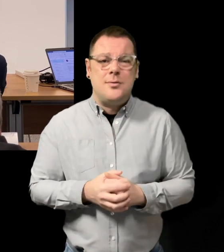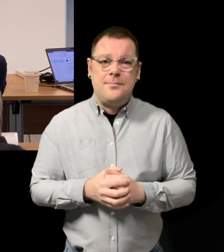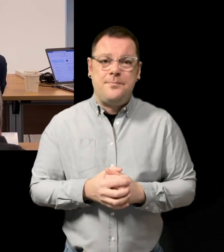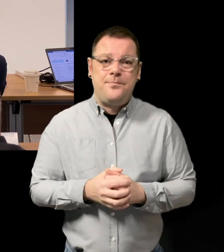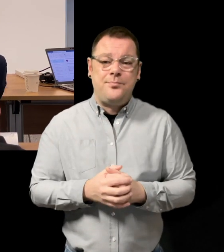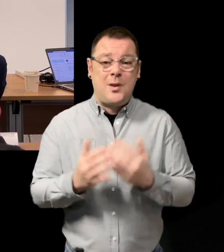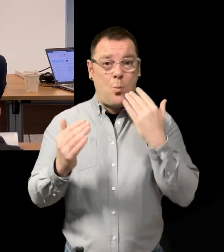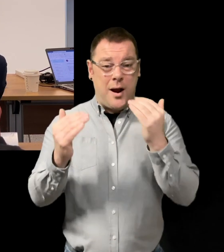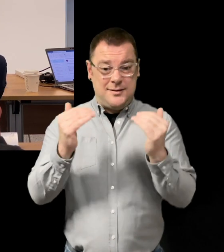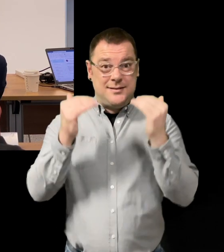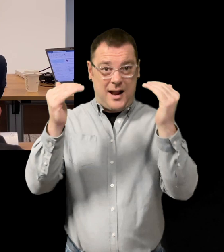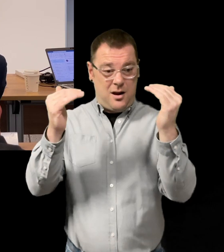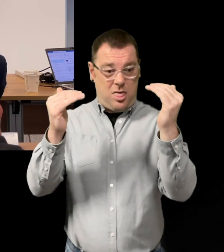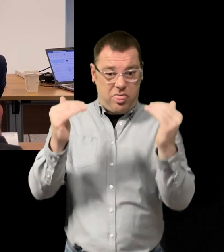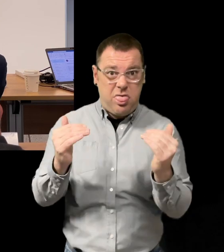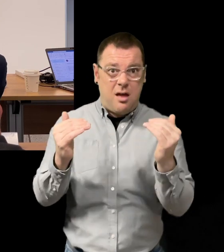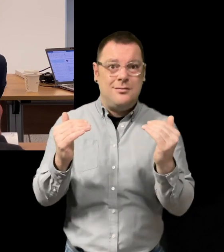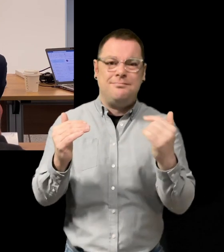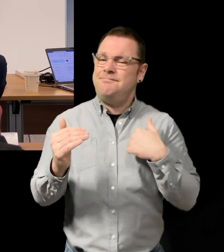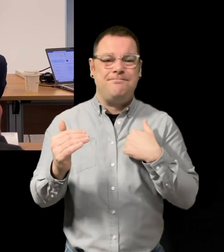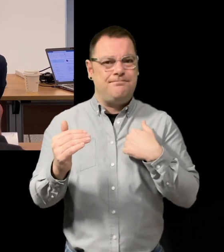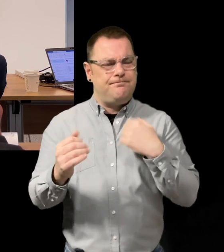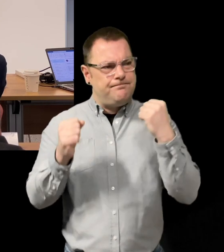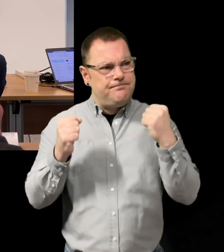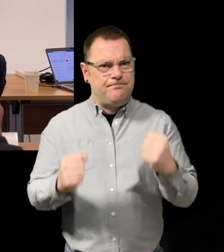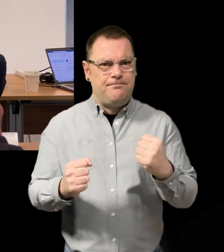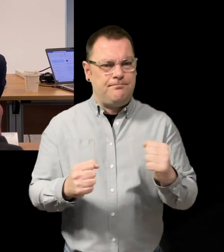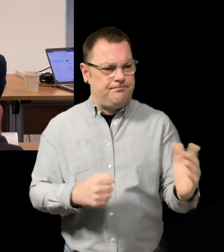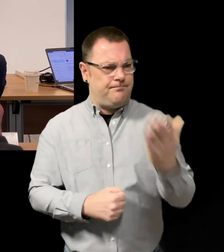When we fall below those standards, I am determined that we face up to it,